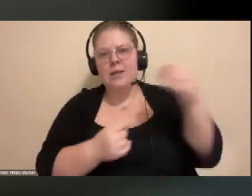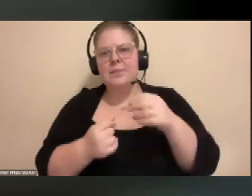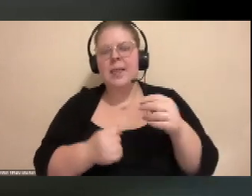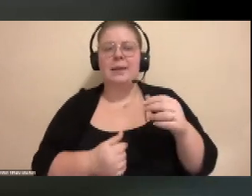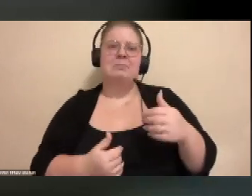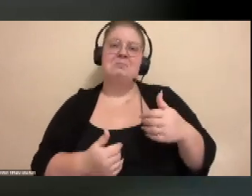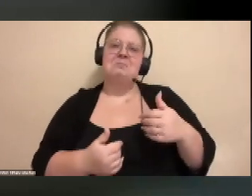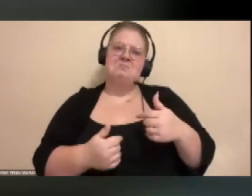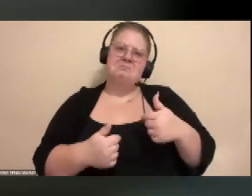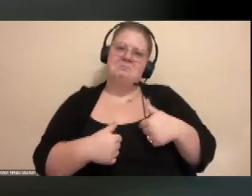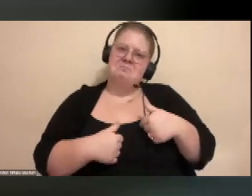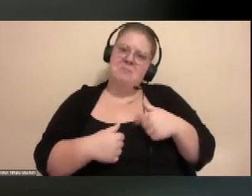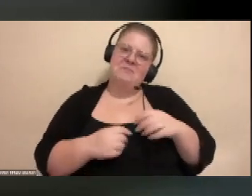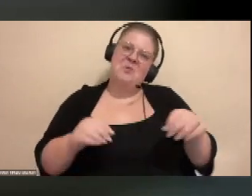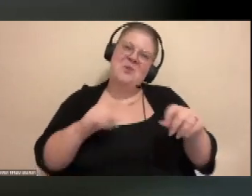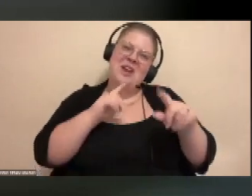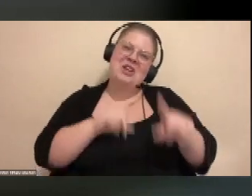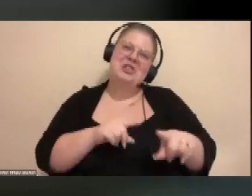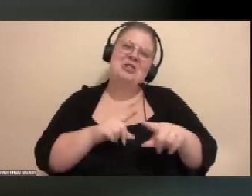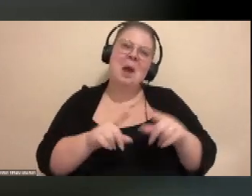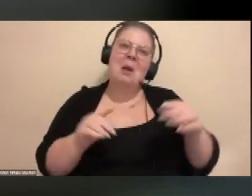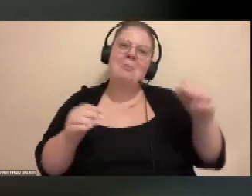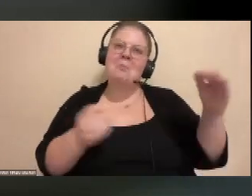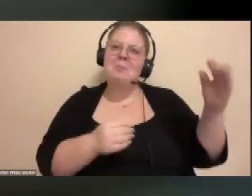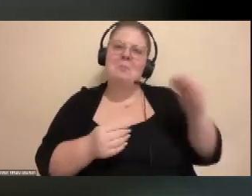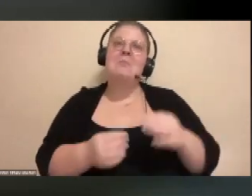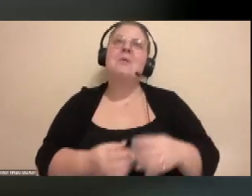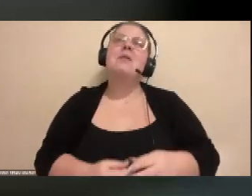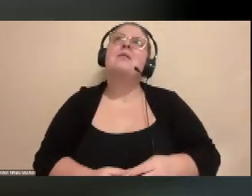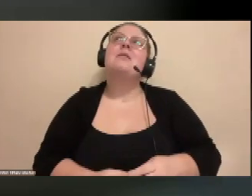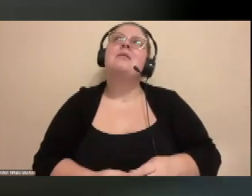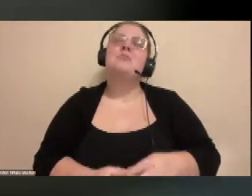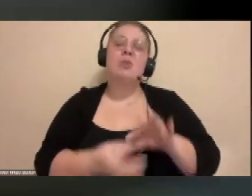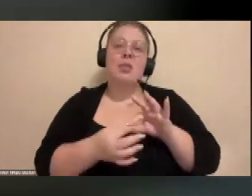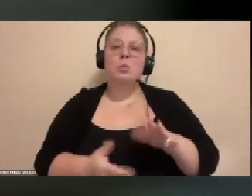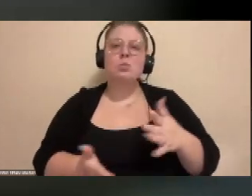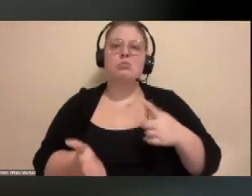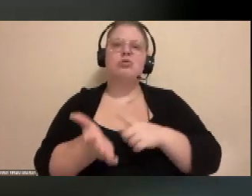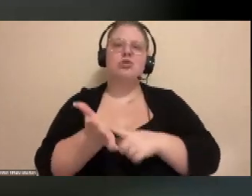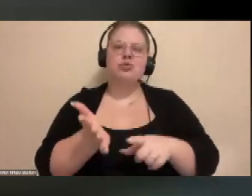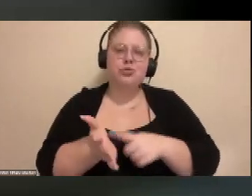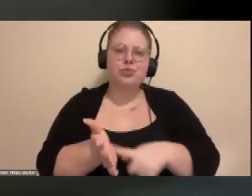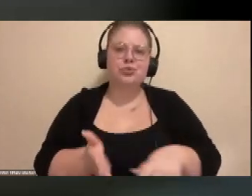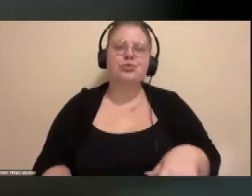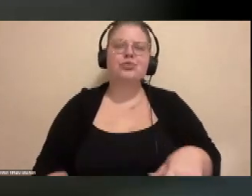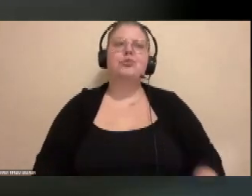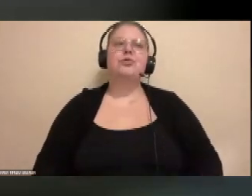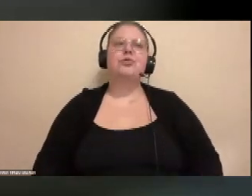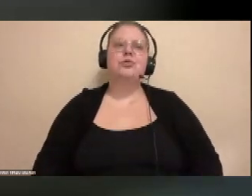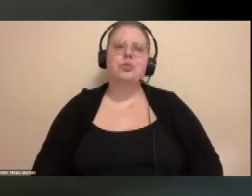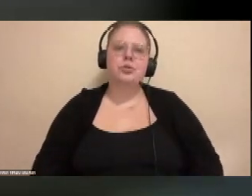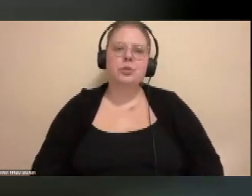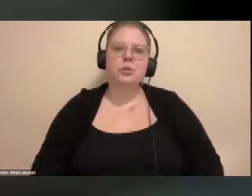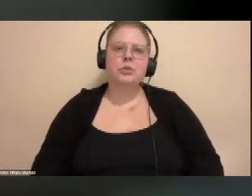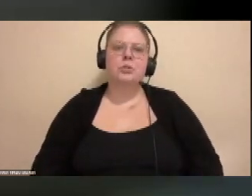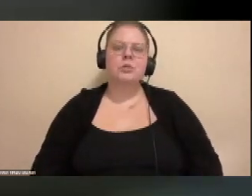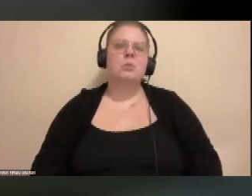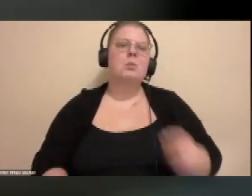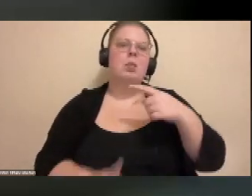but they're all related to research and addressing some of the issues that you talked about.